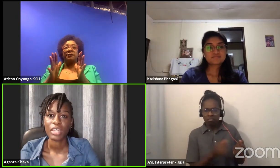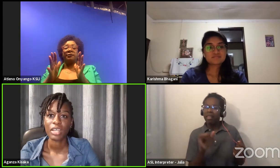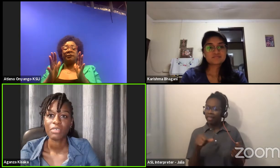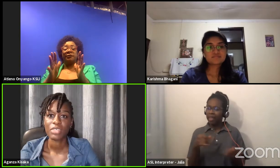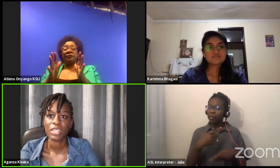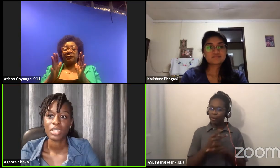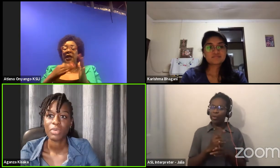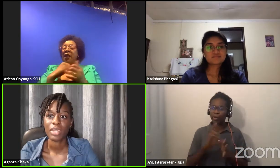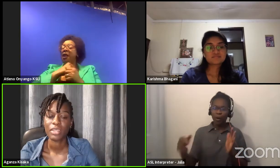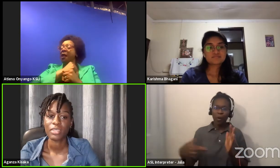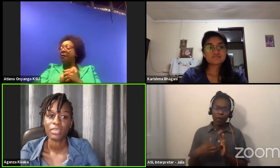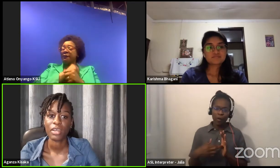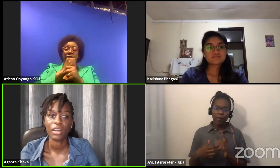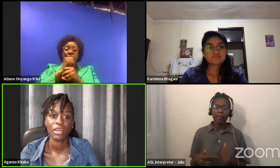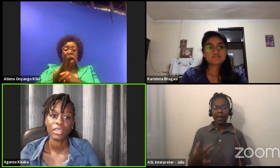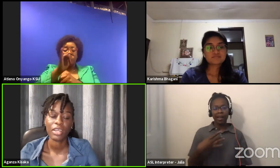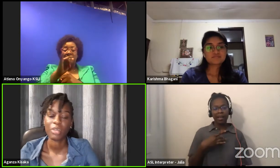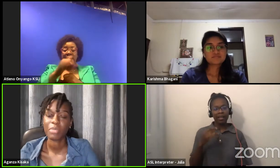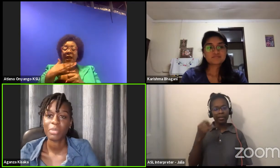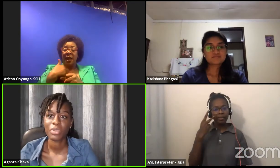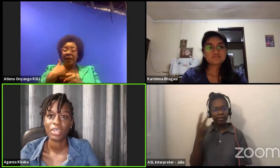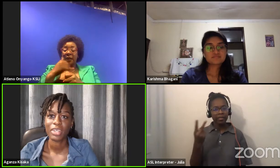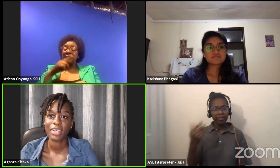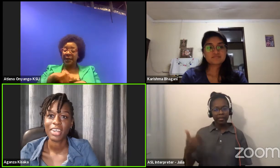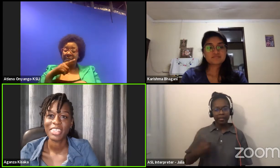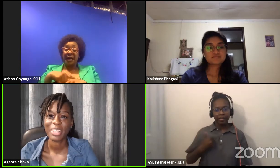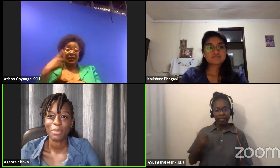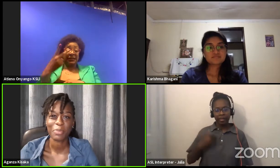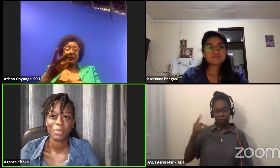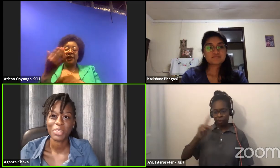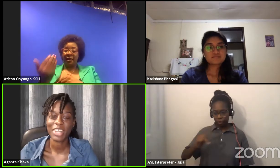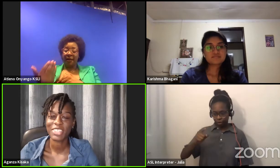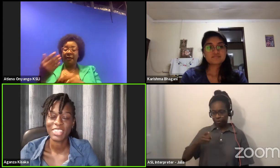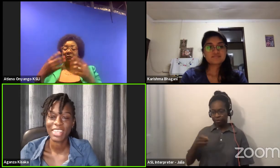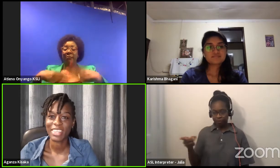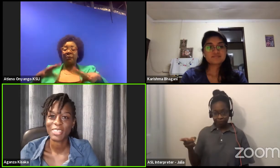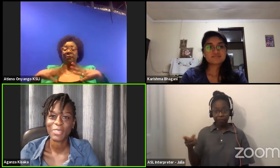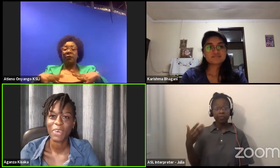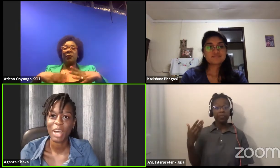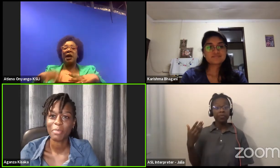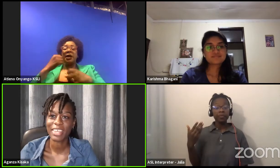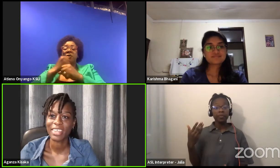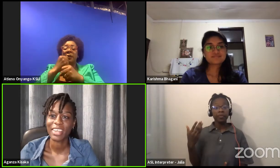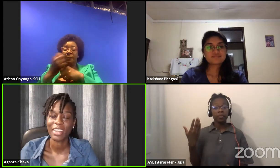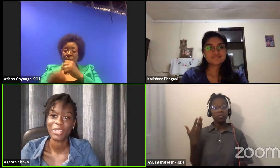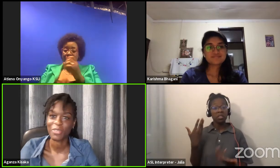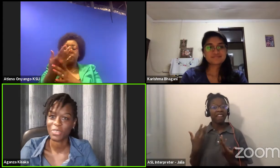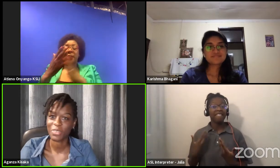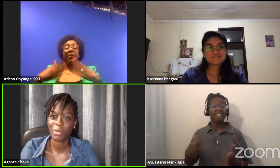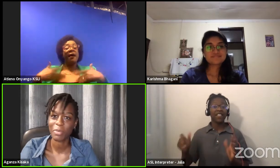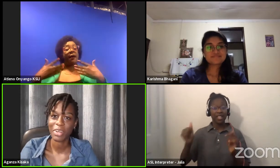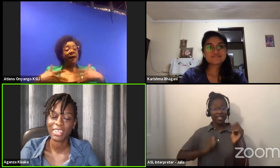I love to see it when young people are done with their production and they're just so happy and I want to throw them a party.